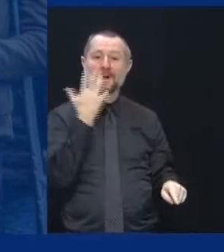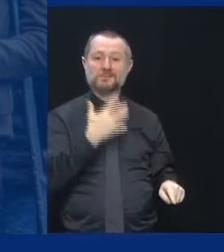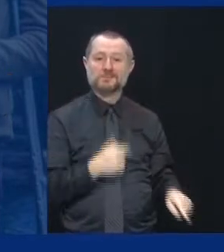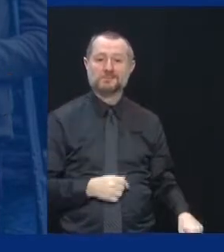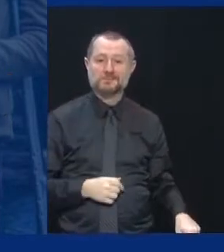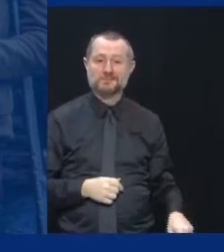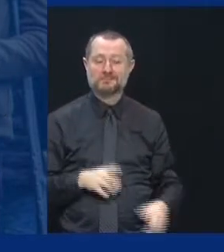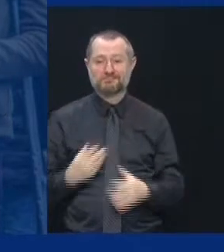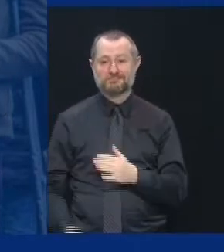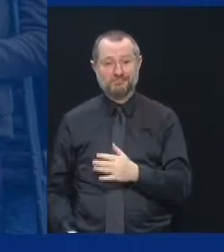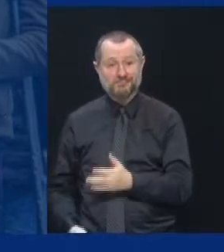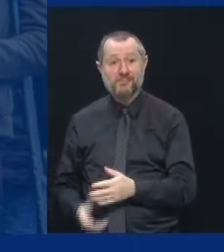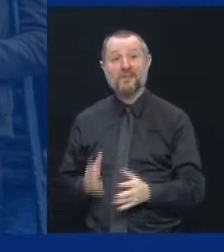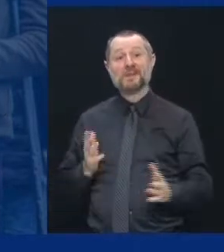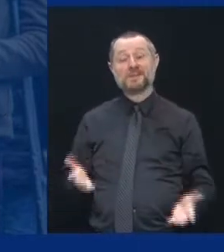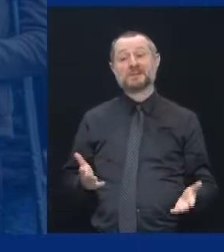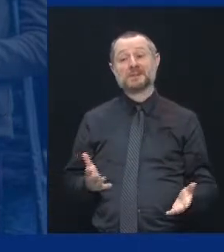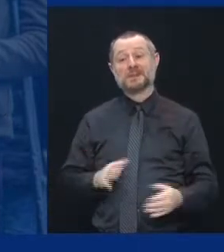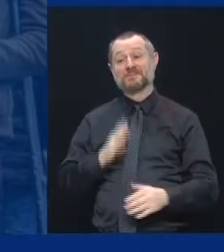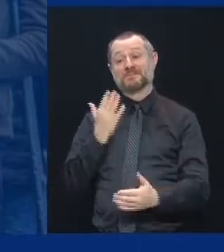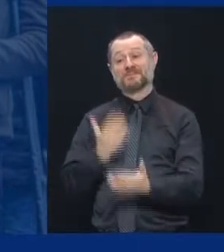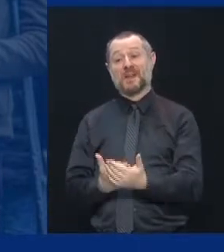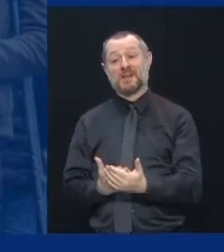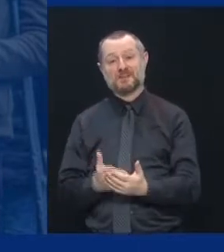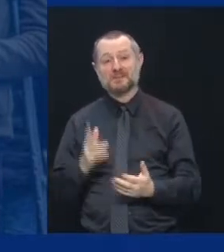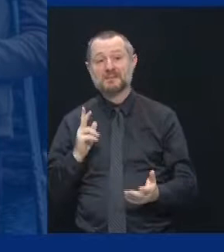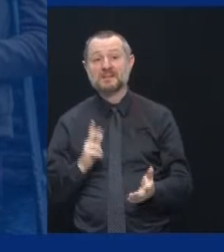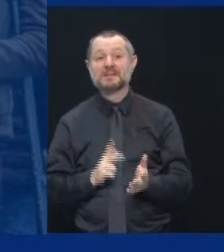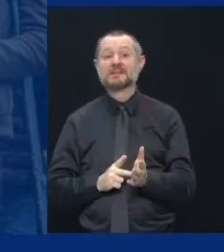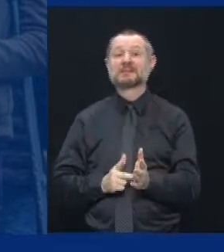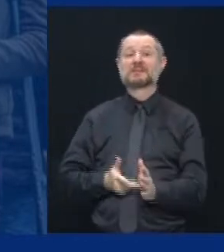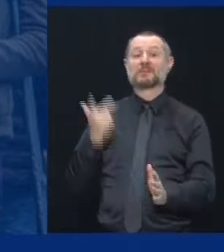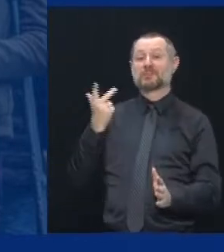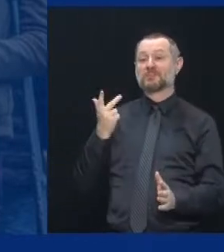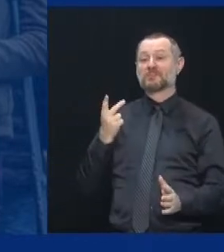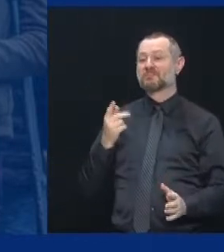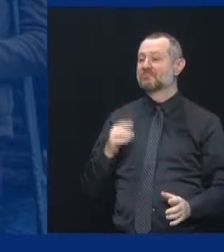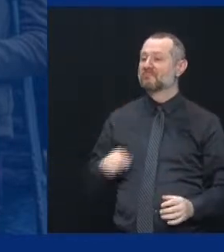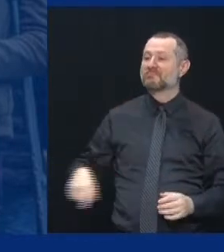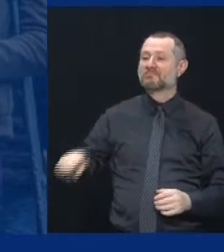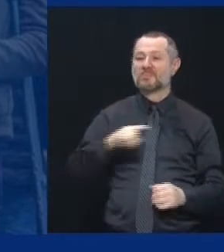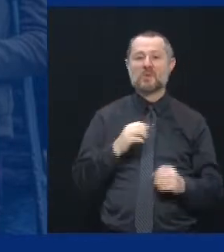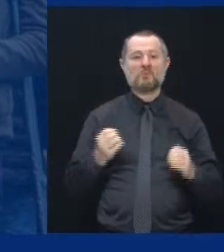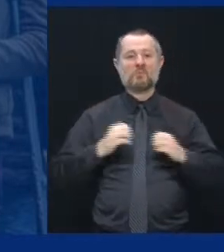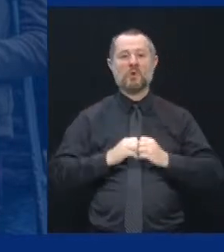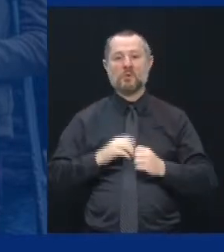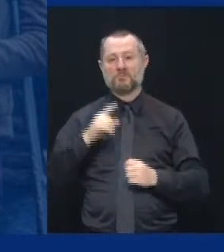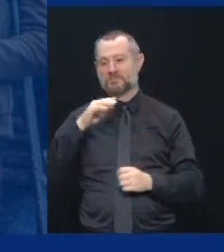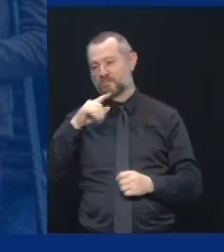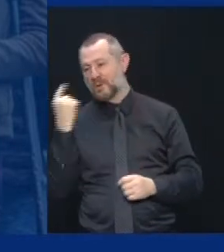IT IS PAINFUL TO SAY, KILLED HISPANICS AT 1.5 TIMES THE RATE THREE TIMES HIGHER IN THE BLACK